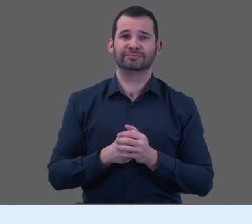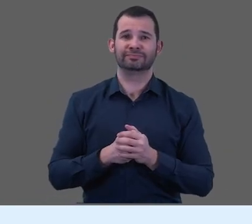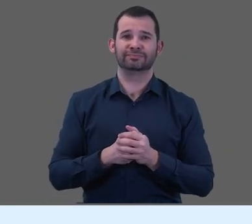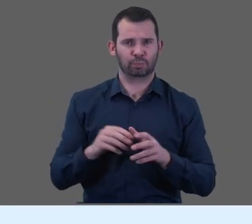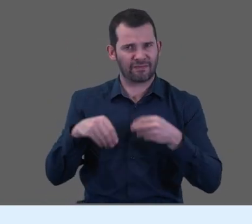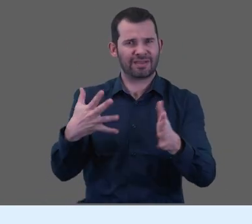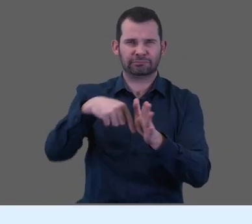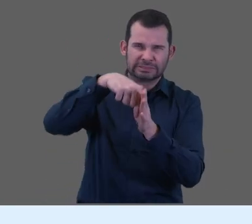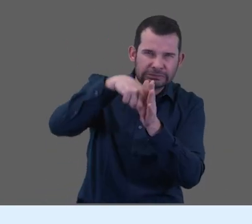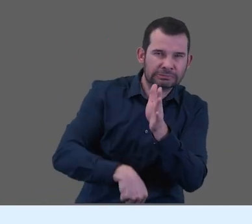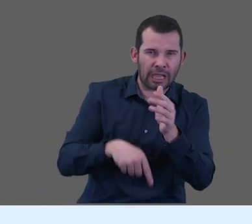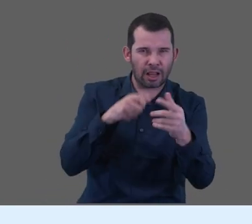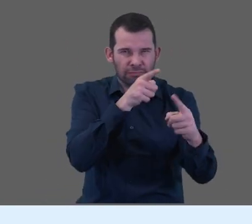Provide a detailed budget.